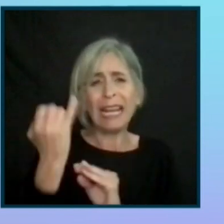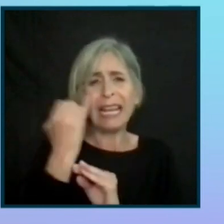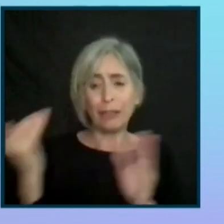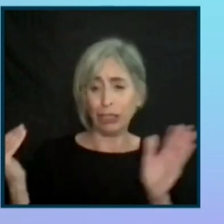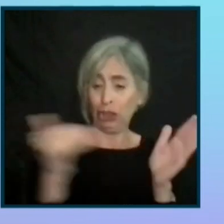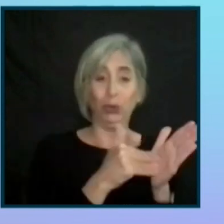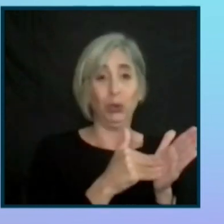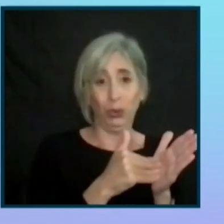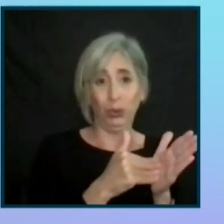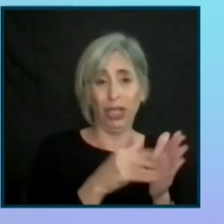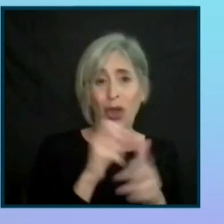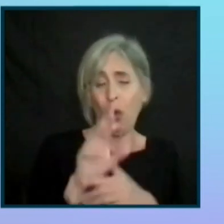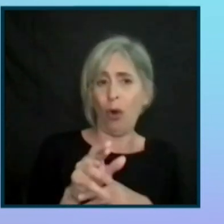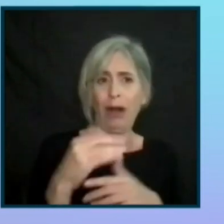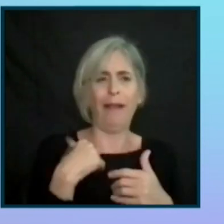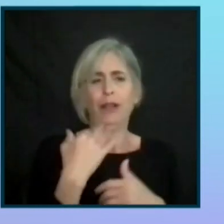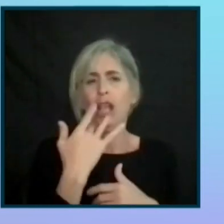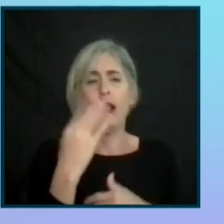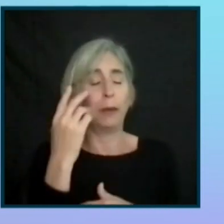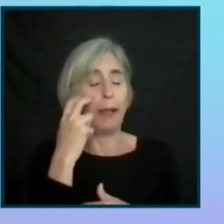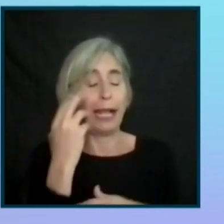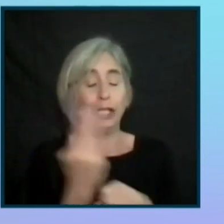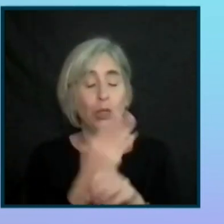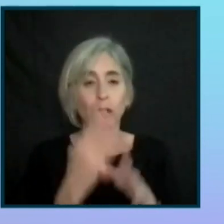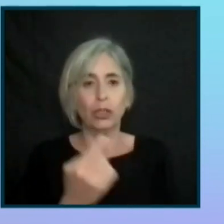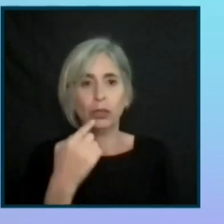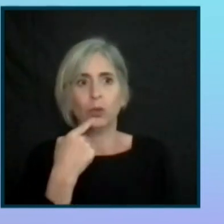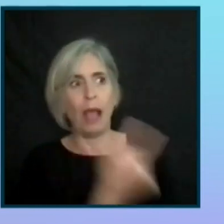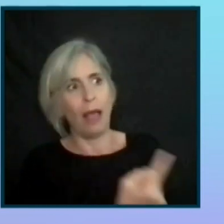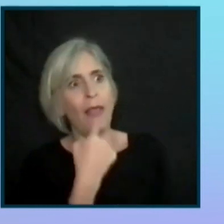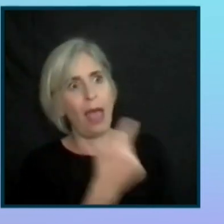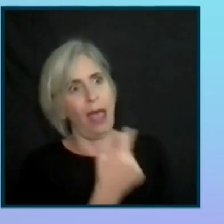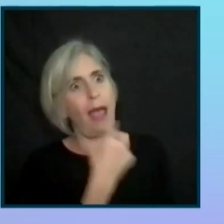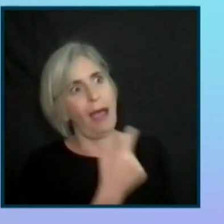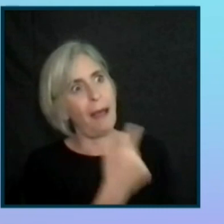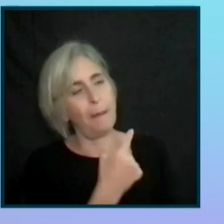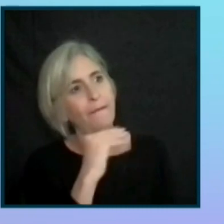or if they have so many colorblind users that tell them that they need to fix this,